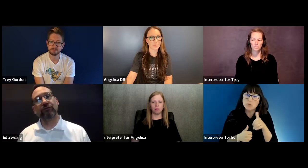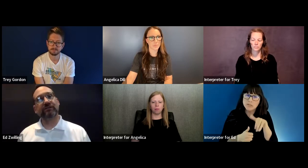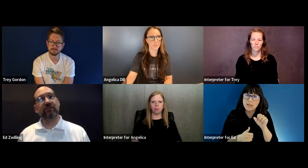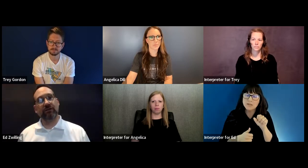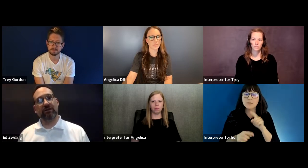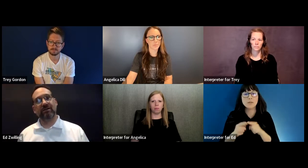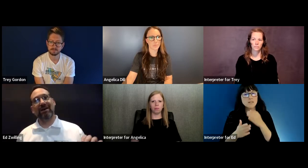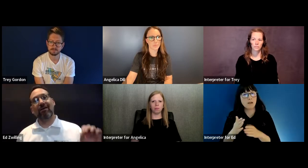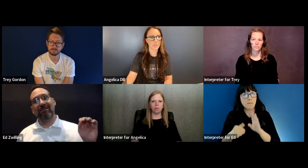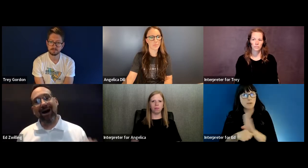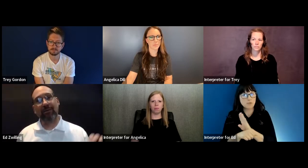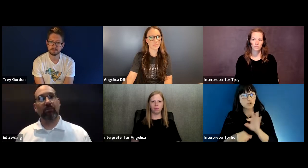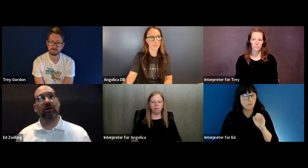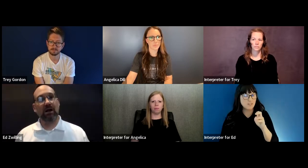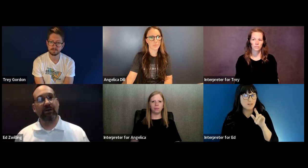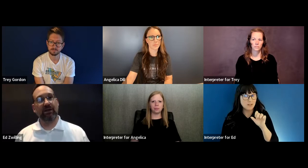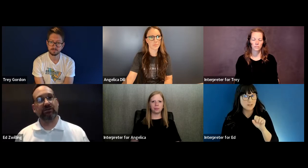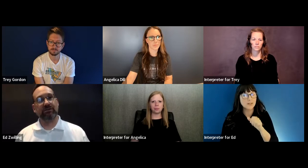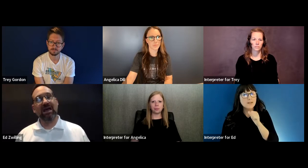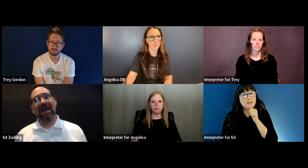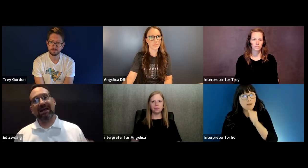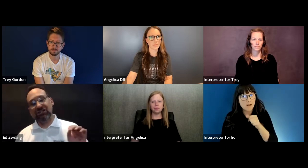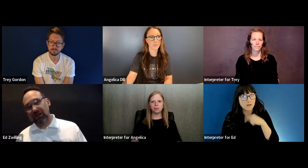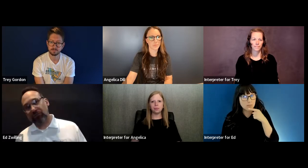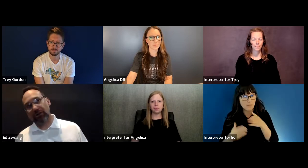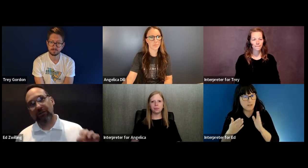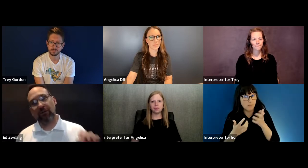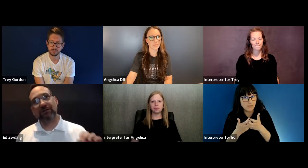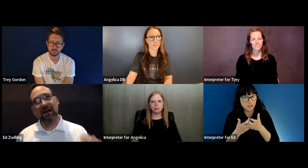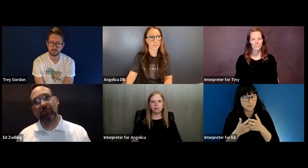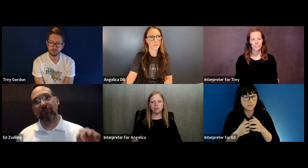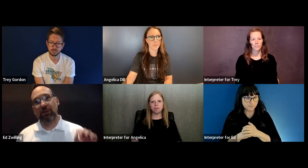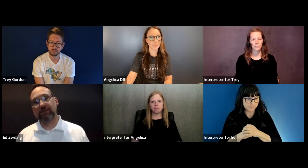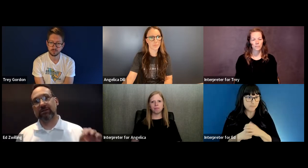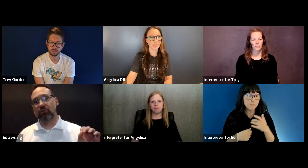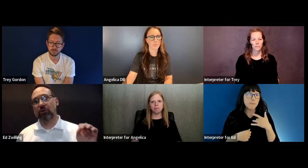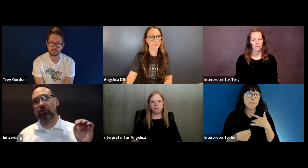facilities that are not public accommodations and generally they're the type of places where you